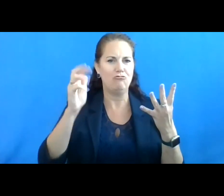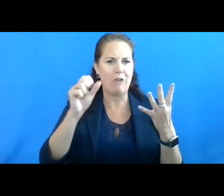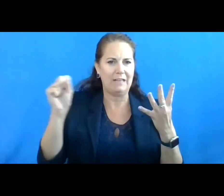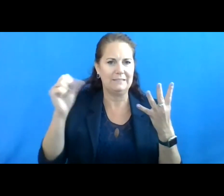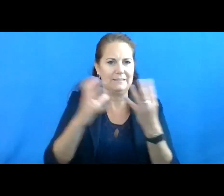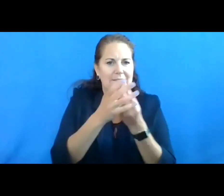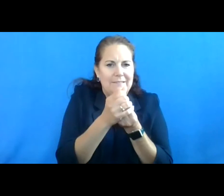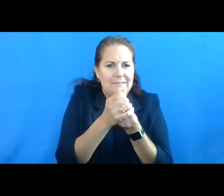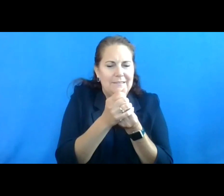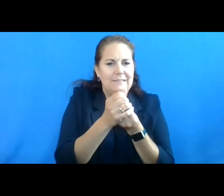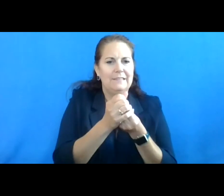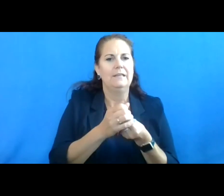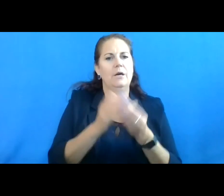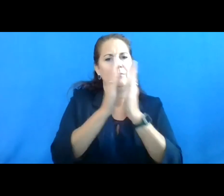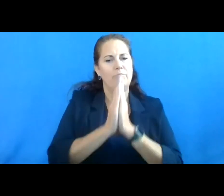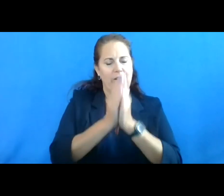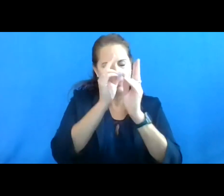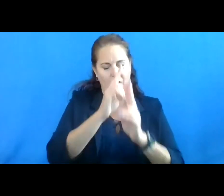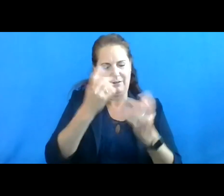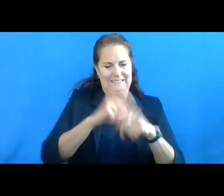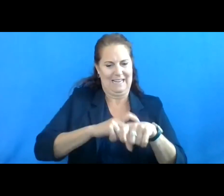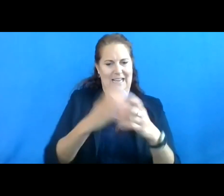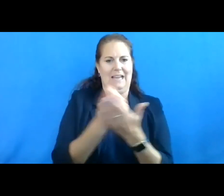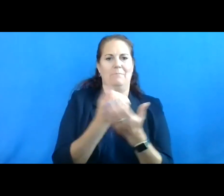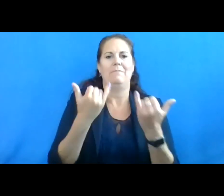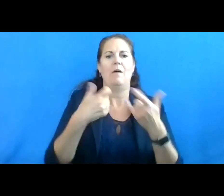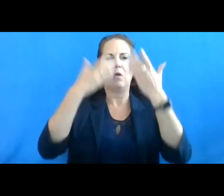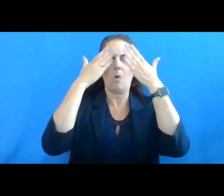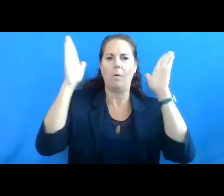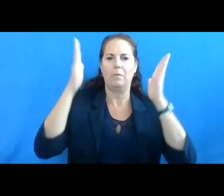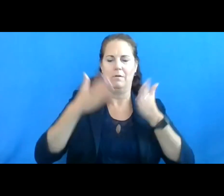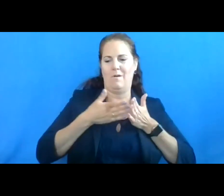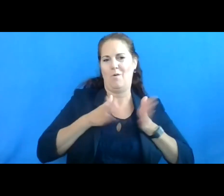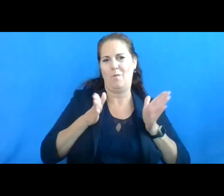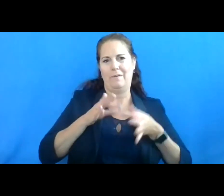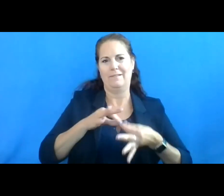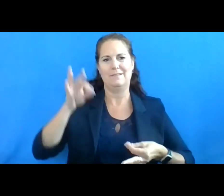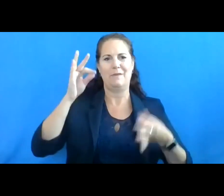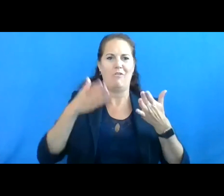The time for honouring and prayer is among us while we open our mind, body and spirit to the bounty of land.